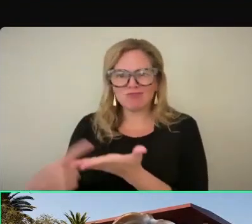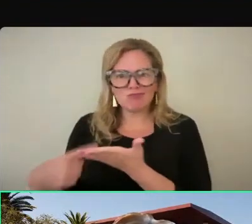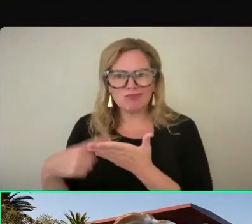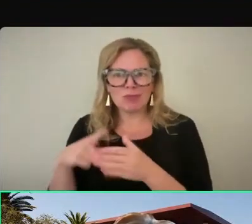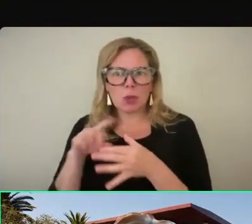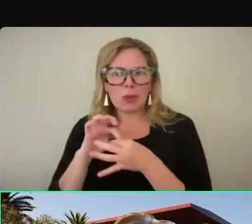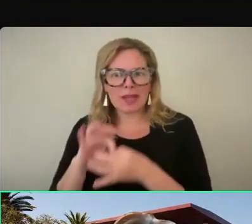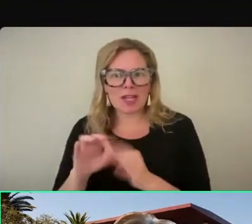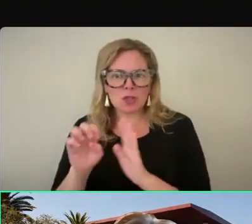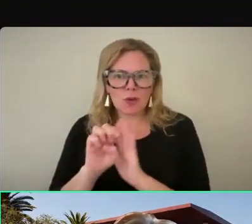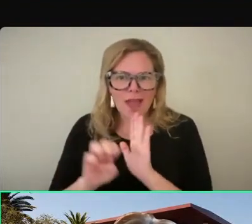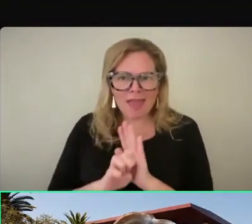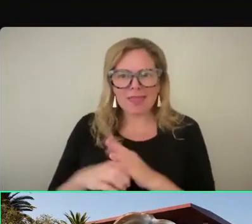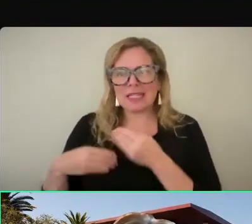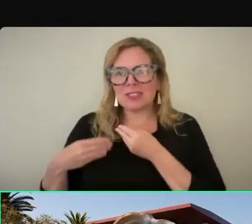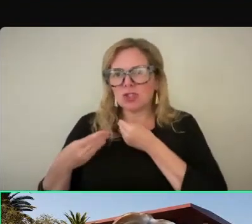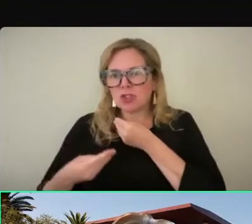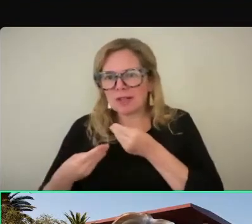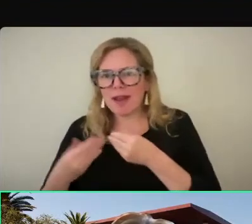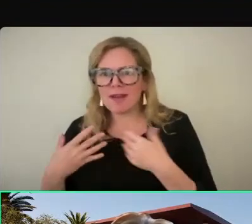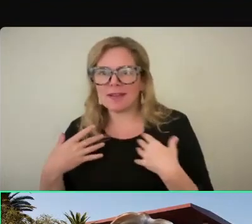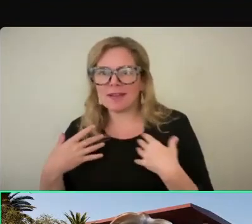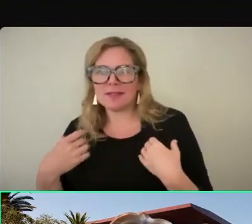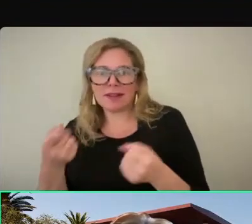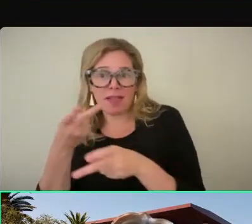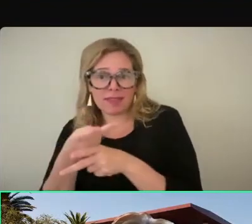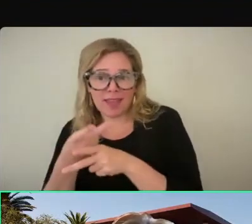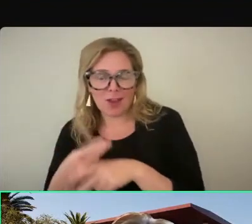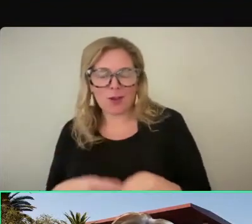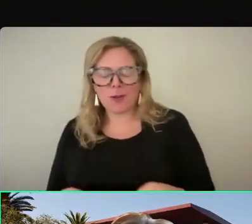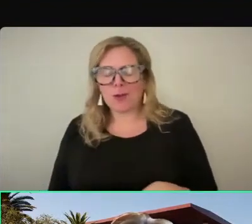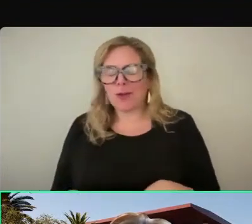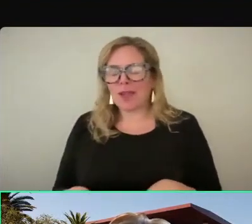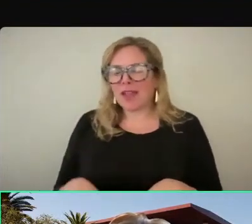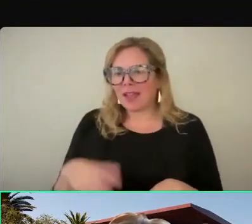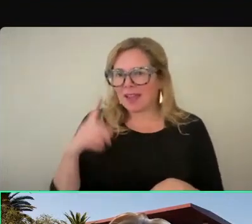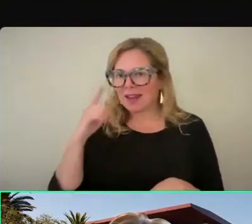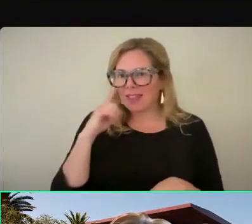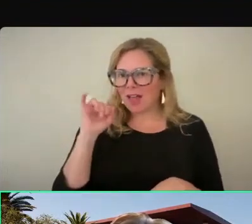that there was really perhaps no one better who's thought more about this to come present with us.